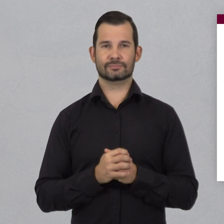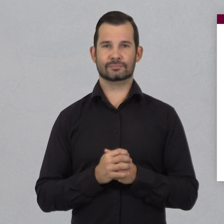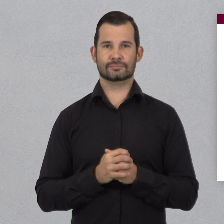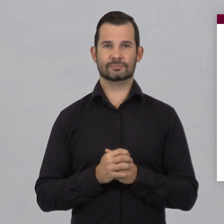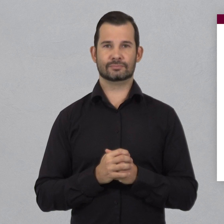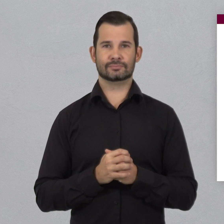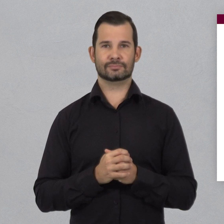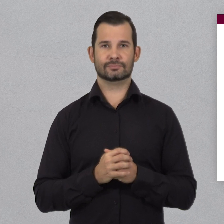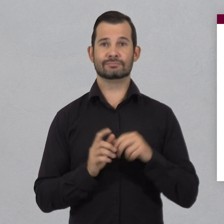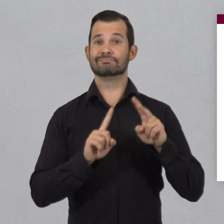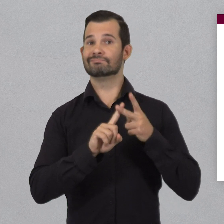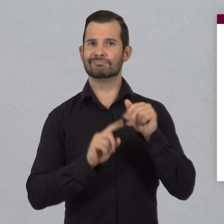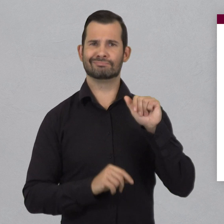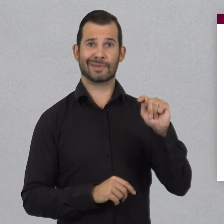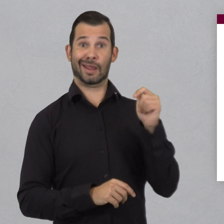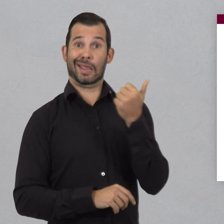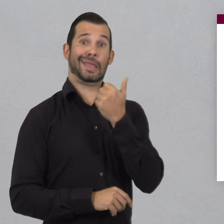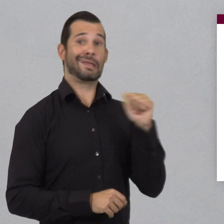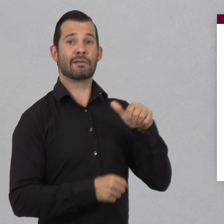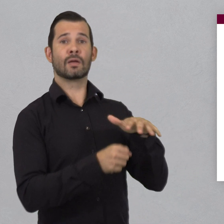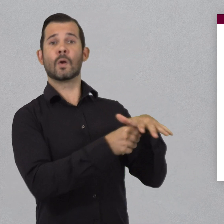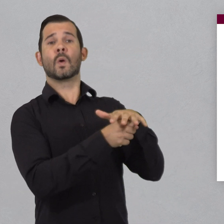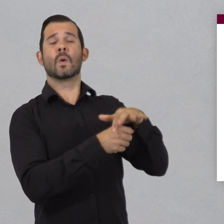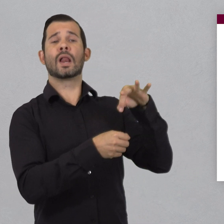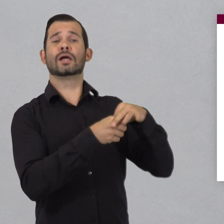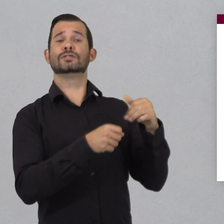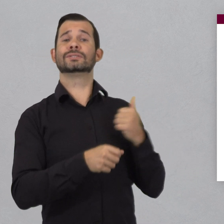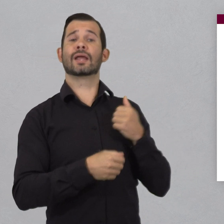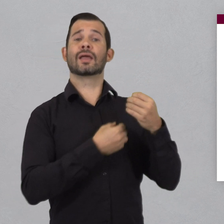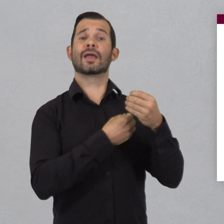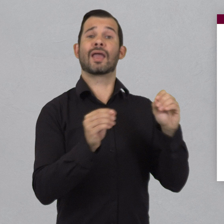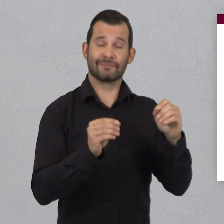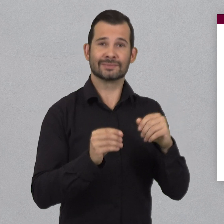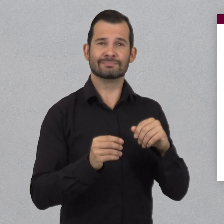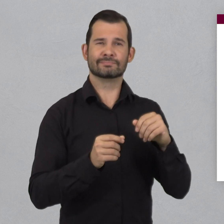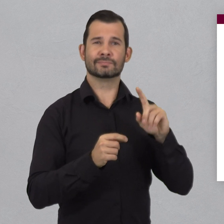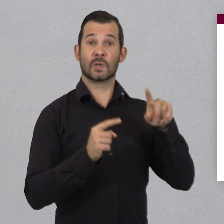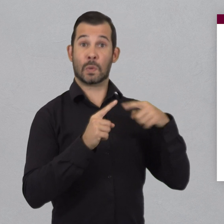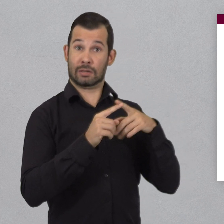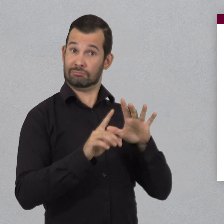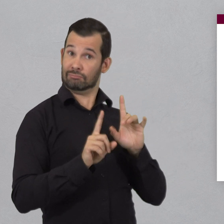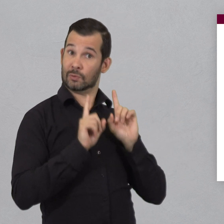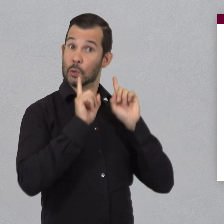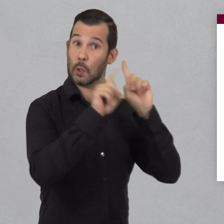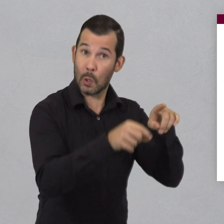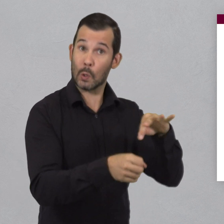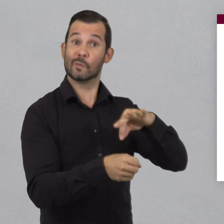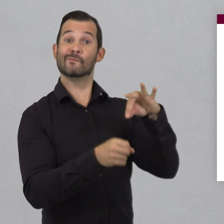2. At any local Elections Canada office When you go to vote at a local Elections